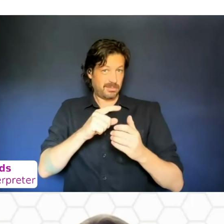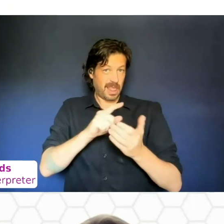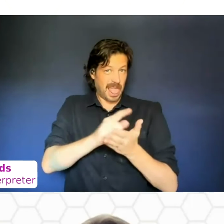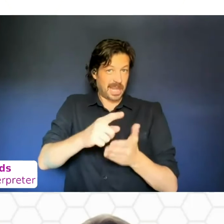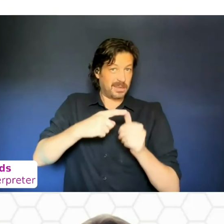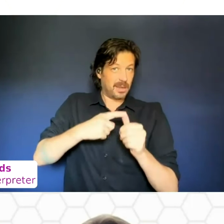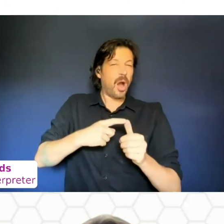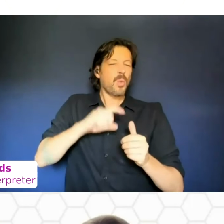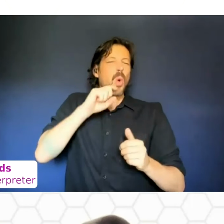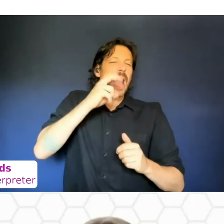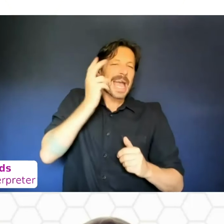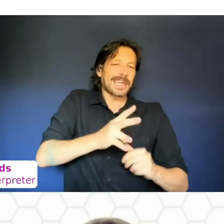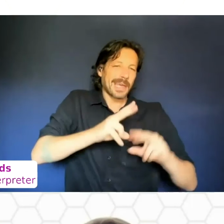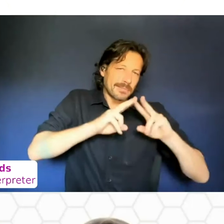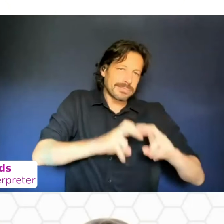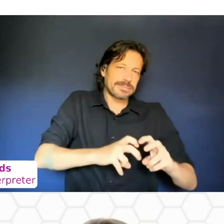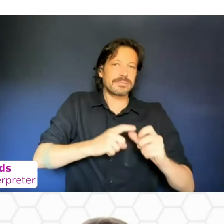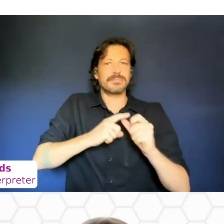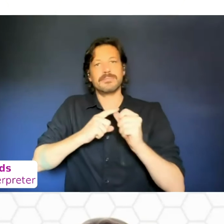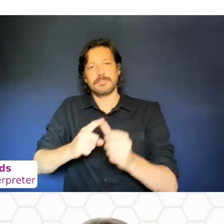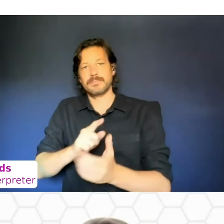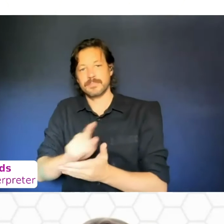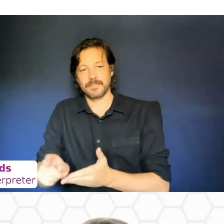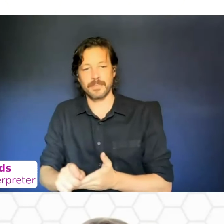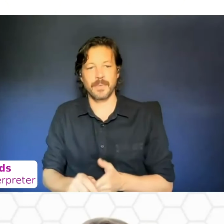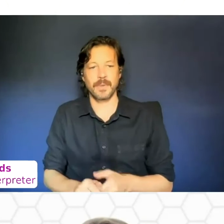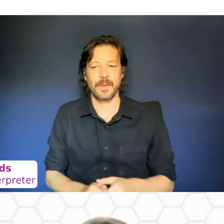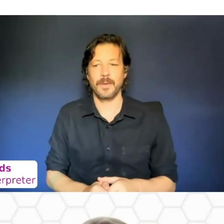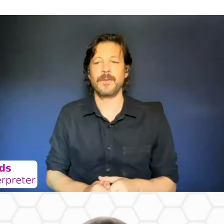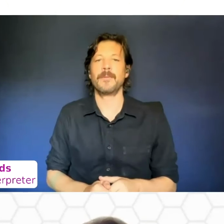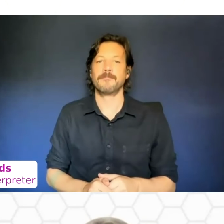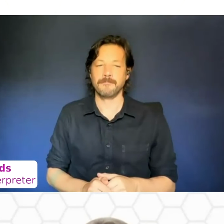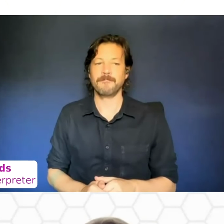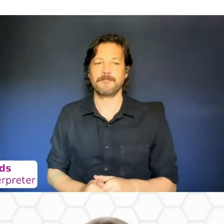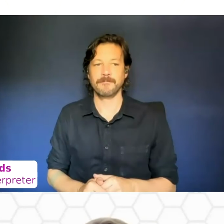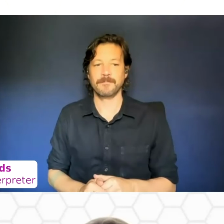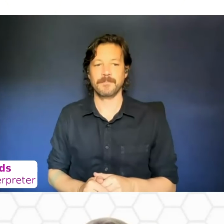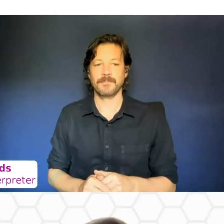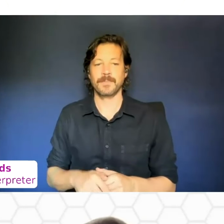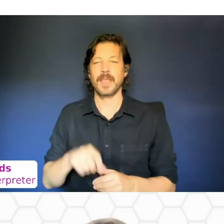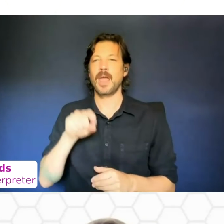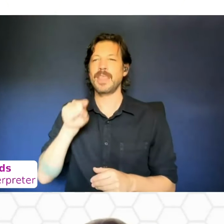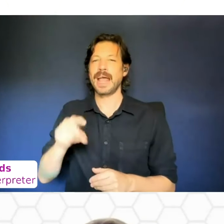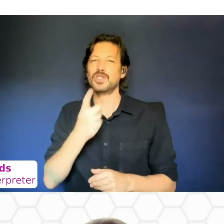at legislation. Yeah and I think these are the sorts of things that we will be contemplating